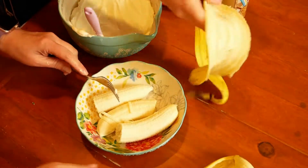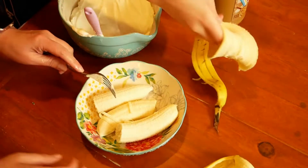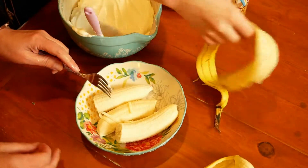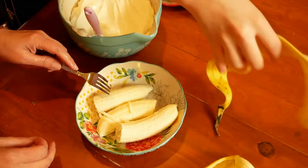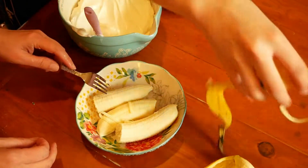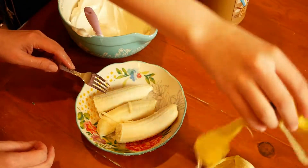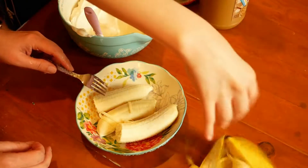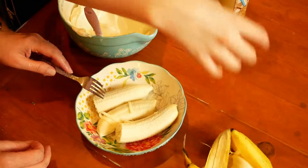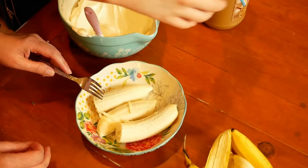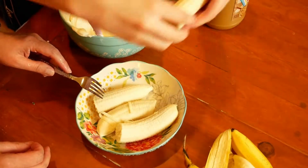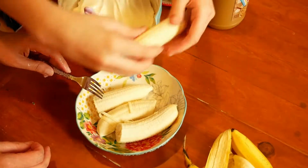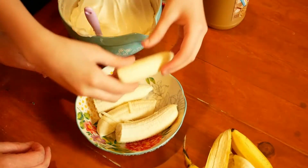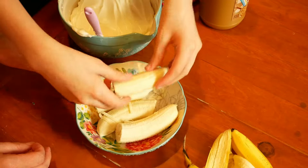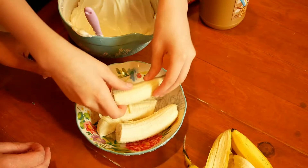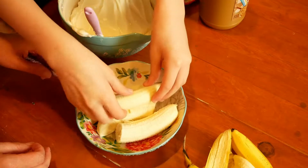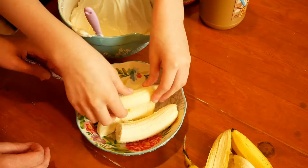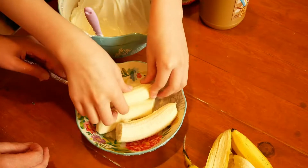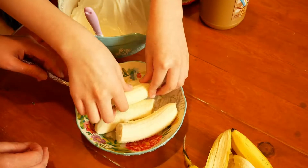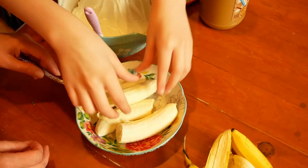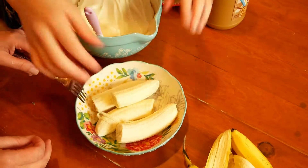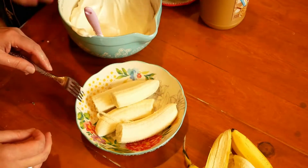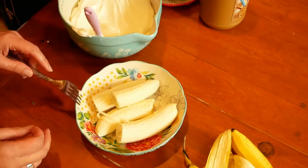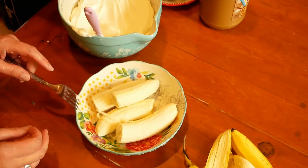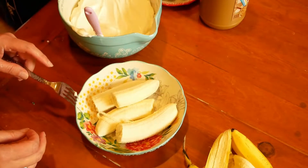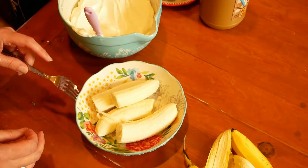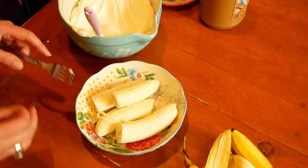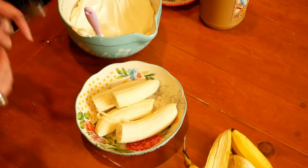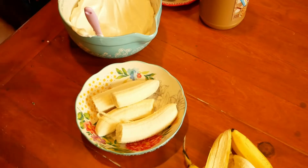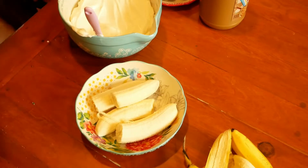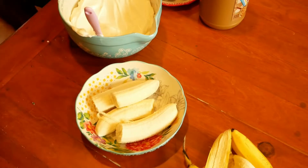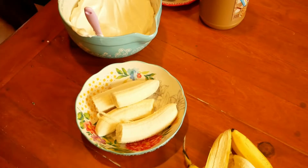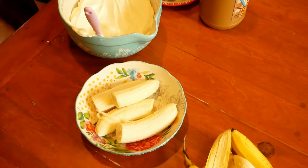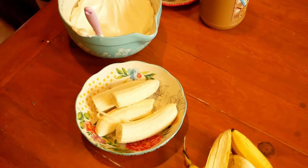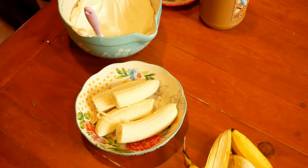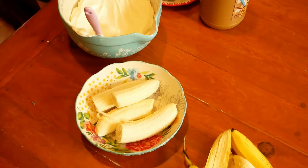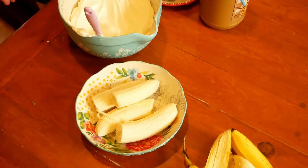for dogs and then you are just going to squish them up in the bowl and then Elena wanted to show you the